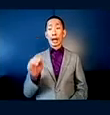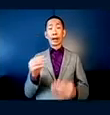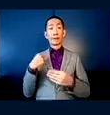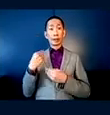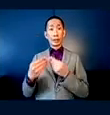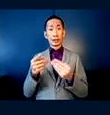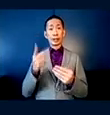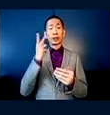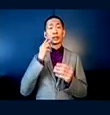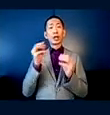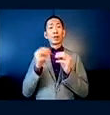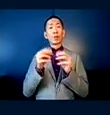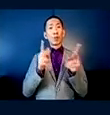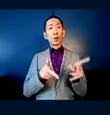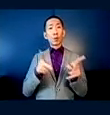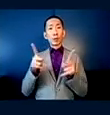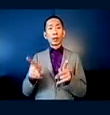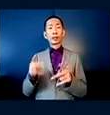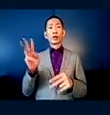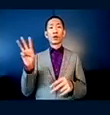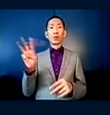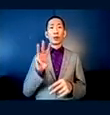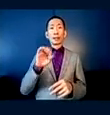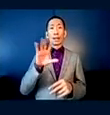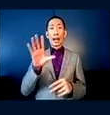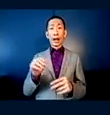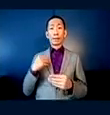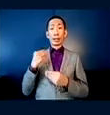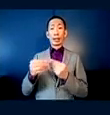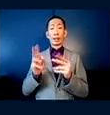PERCENTAGE WEST AFRICAN ANCESTRY WE ALSO SEE HIGHER PROPORTIONS